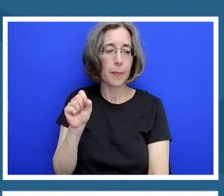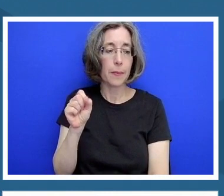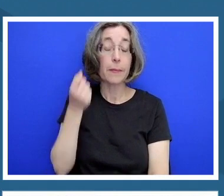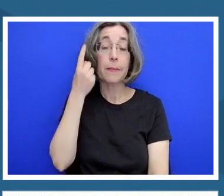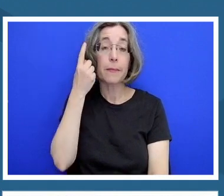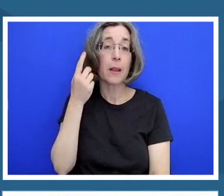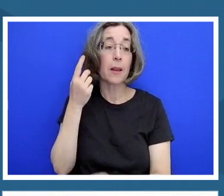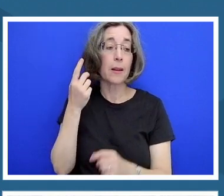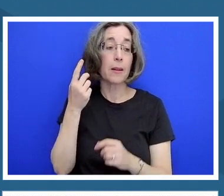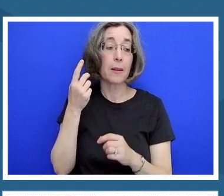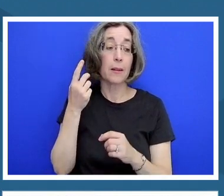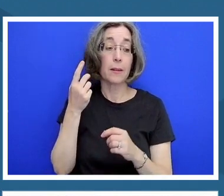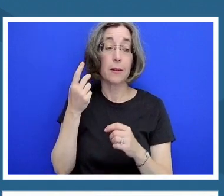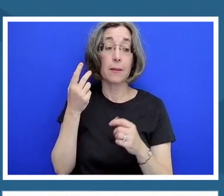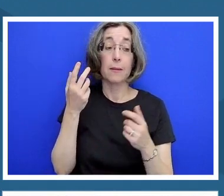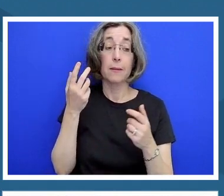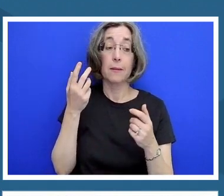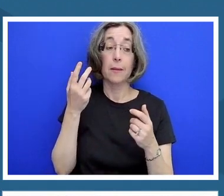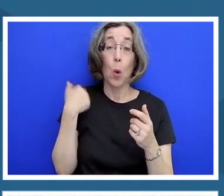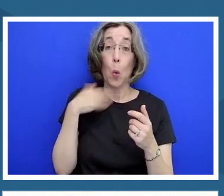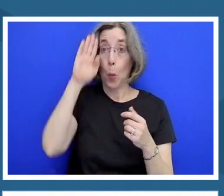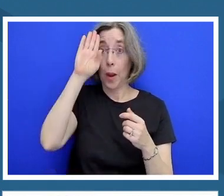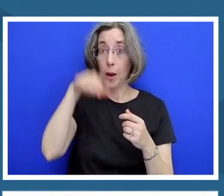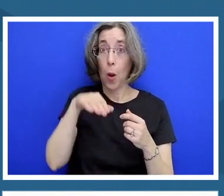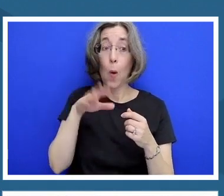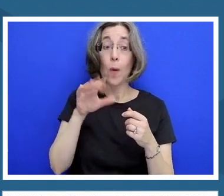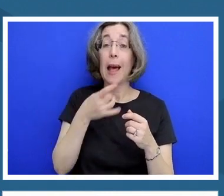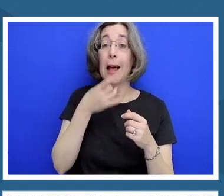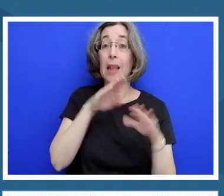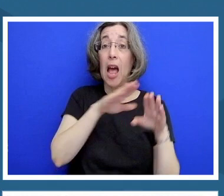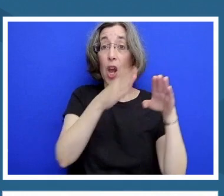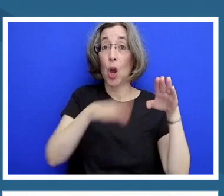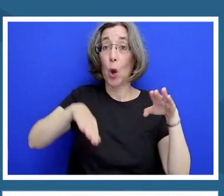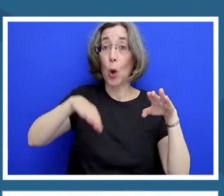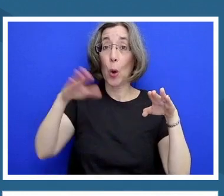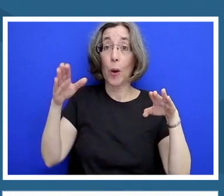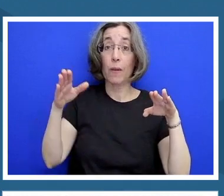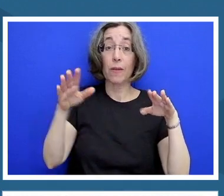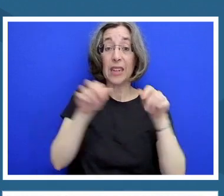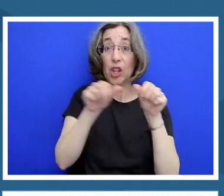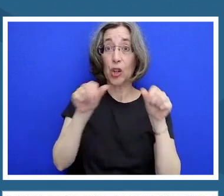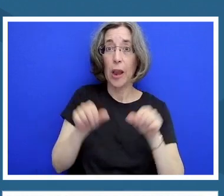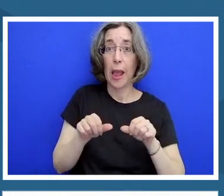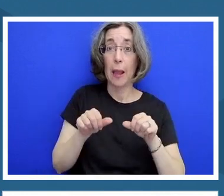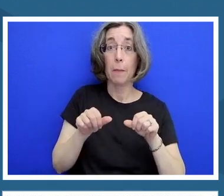shape of the light curve whether it's a v-shape or a u-shape